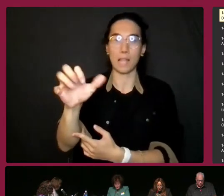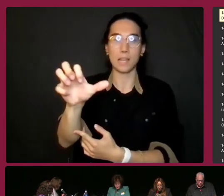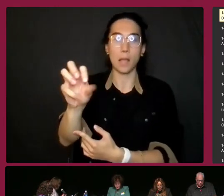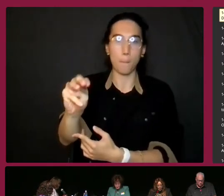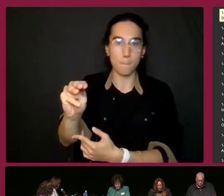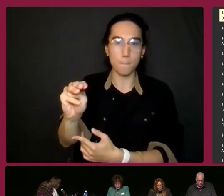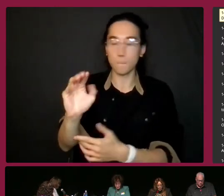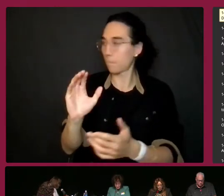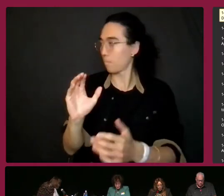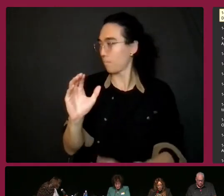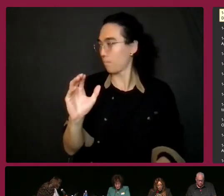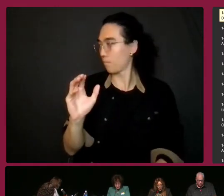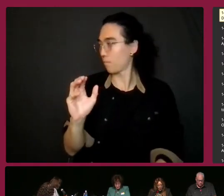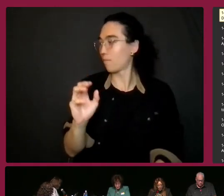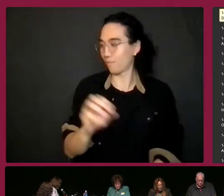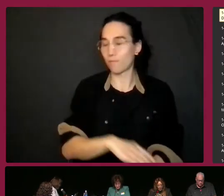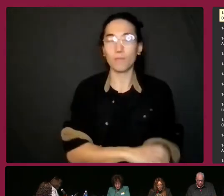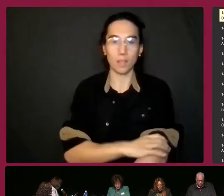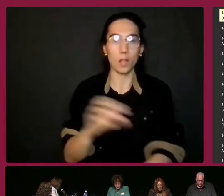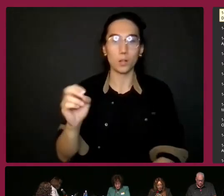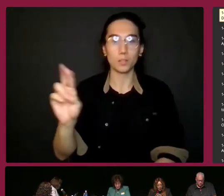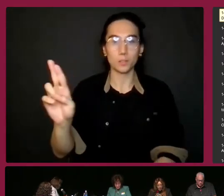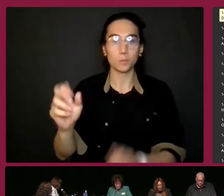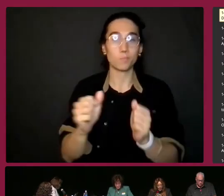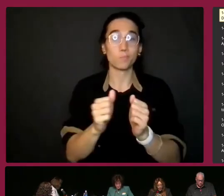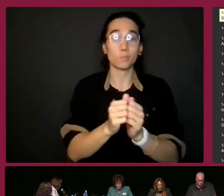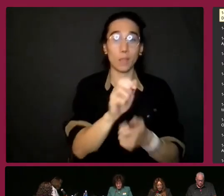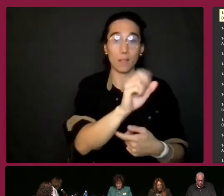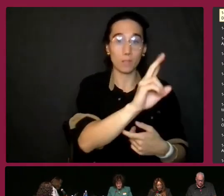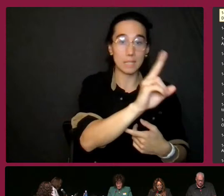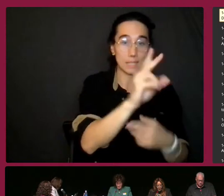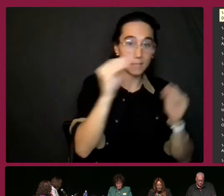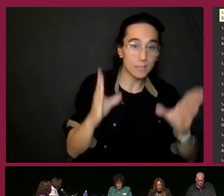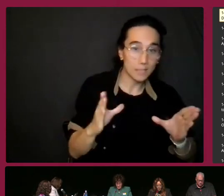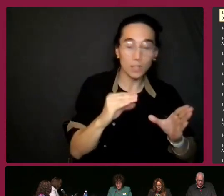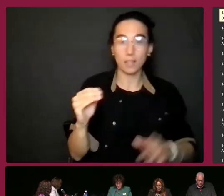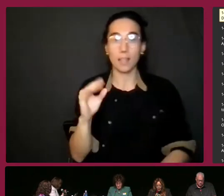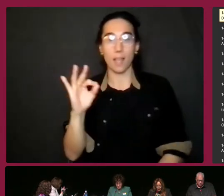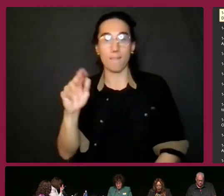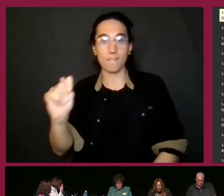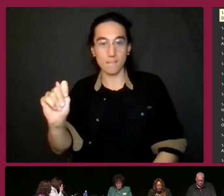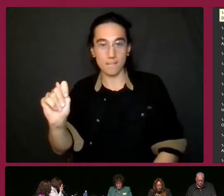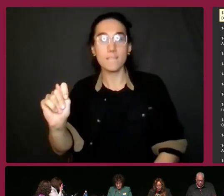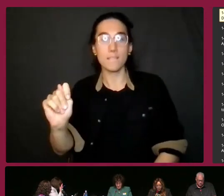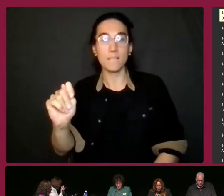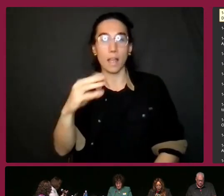Federation of Teachers, AVCFT, and the Antelope Valley College District.